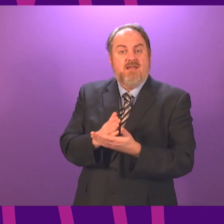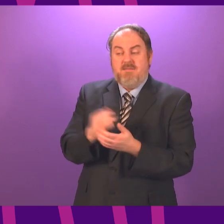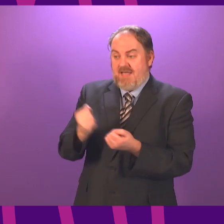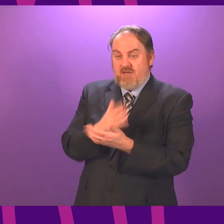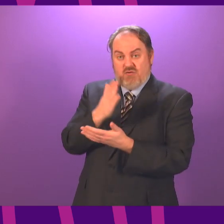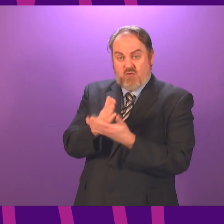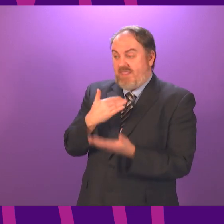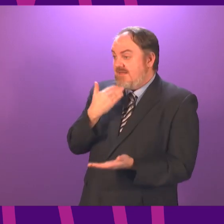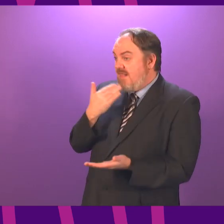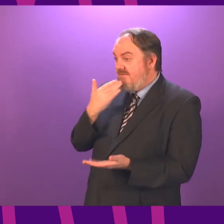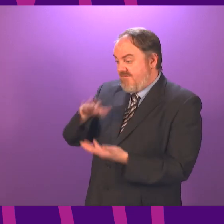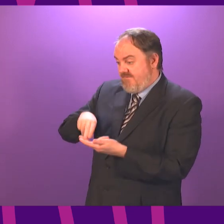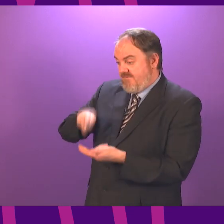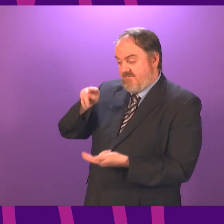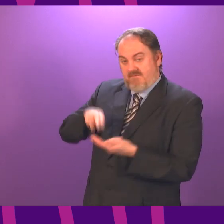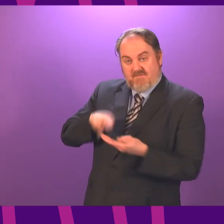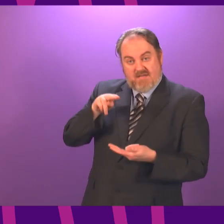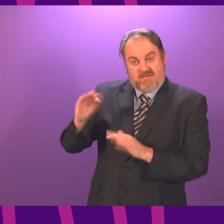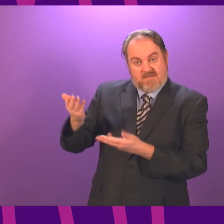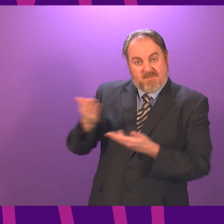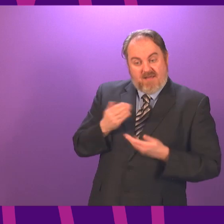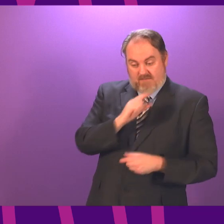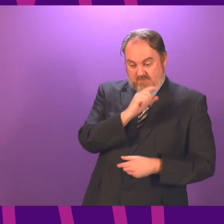based on those updated forecasts, allows it, the targets that I have set out today will